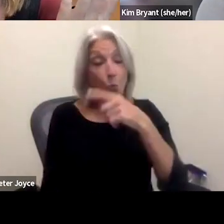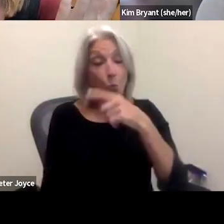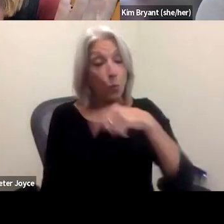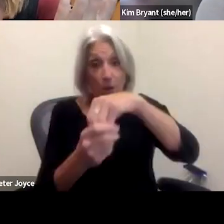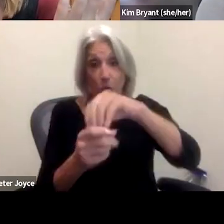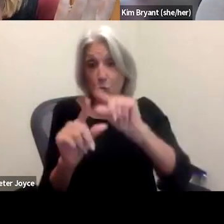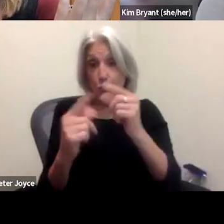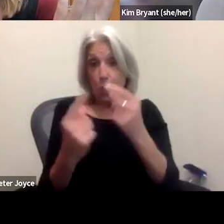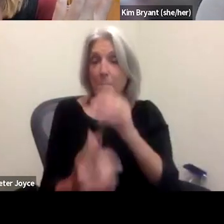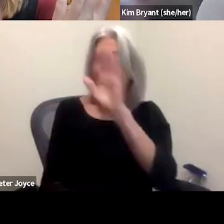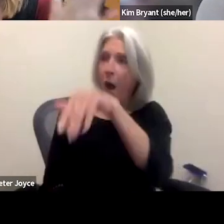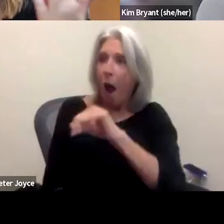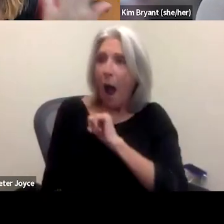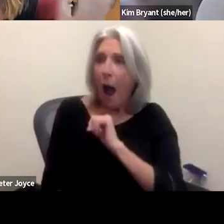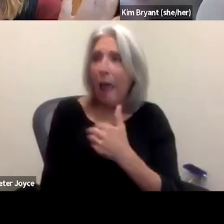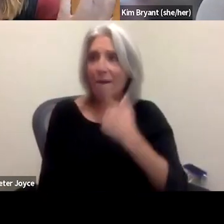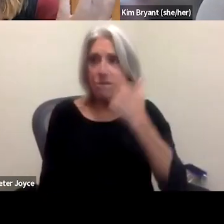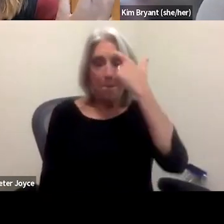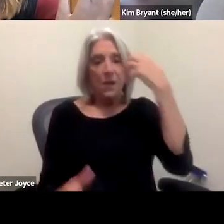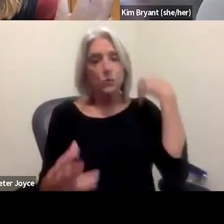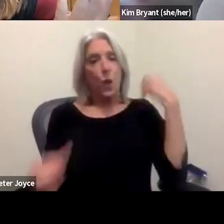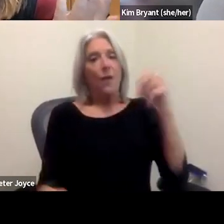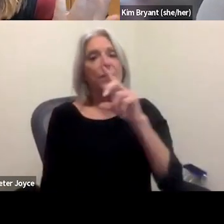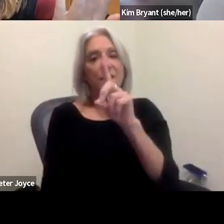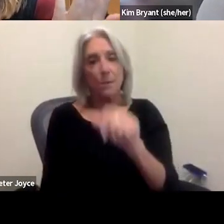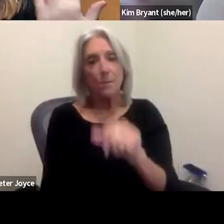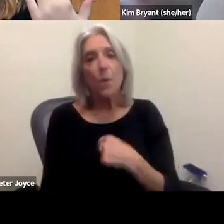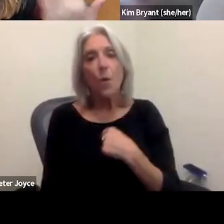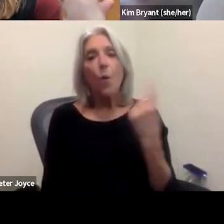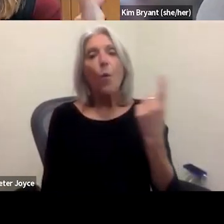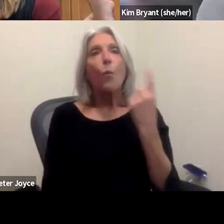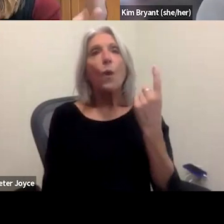"I have a mental health disability," we almost always end up talking about mental health and thinking